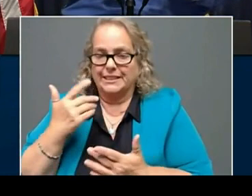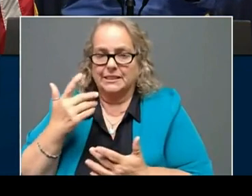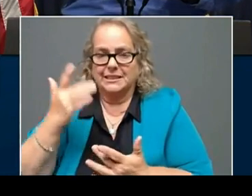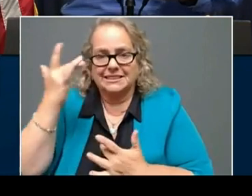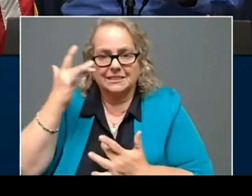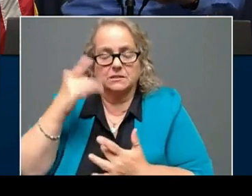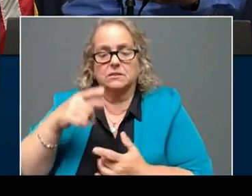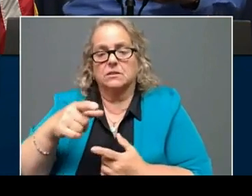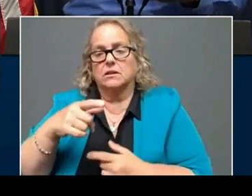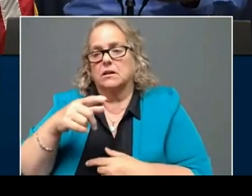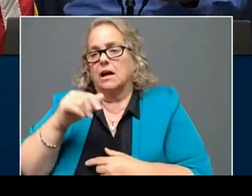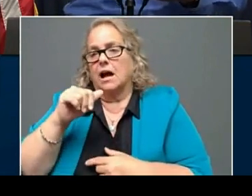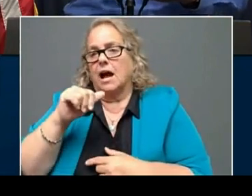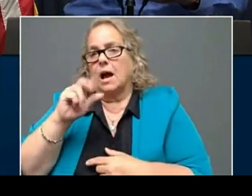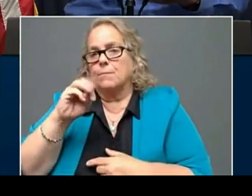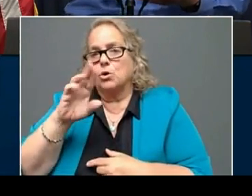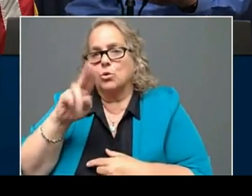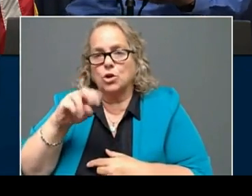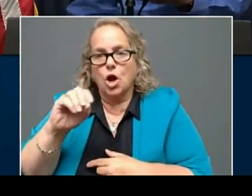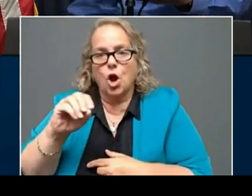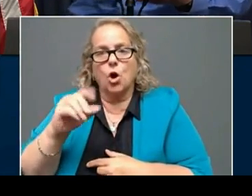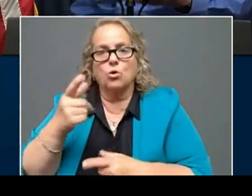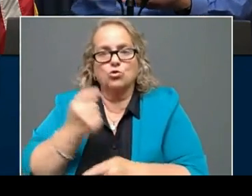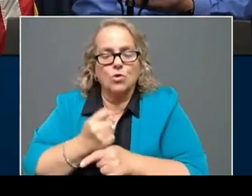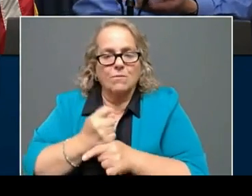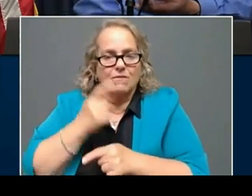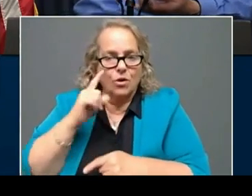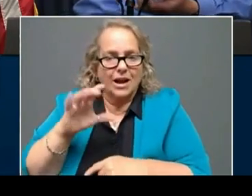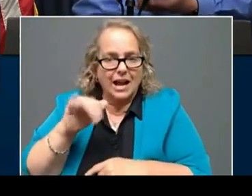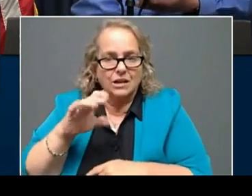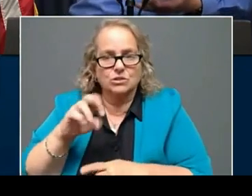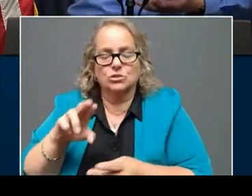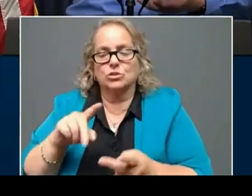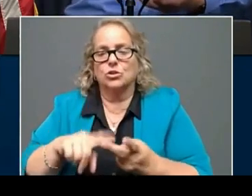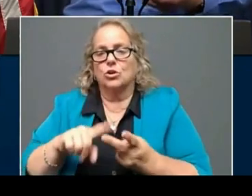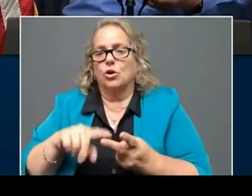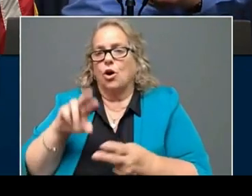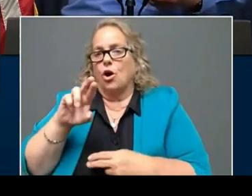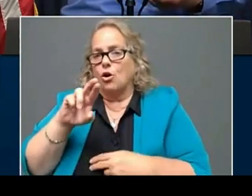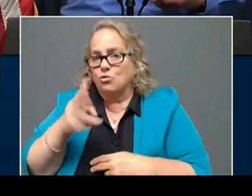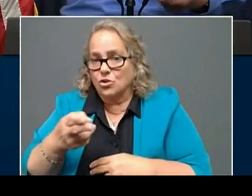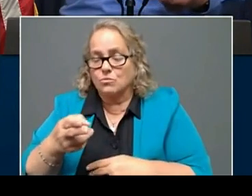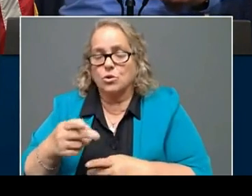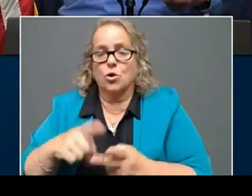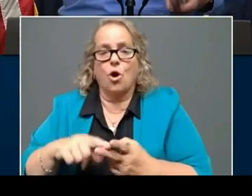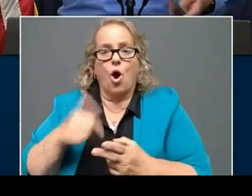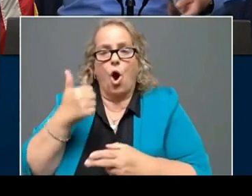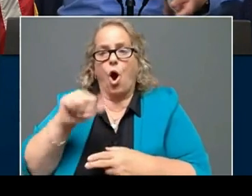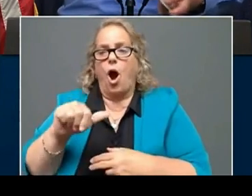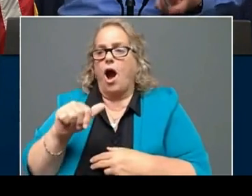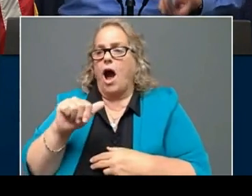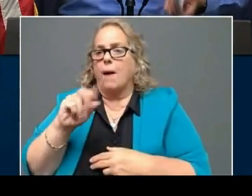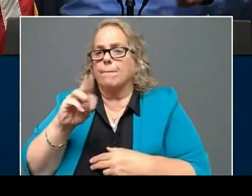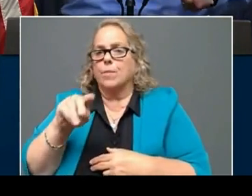treatments for cancer or rheumatoid logic conditions or the like even if you are vaccinated, you should probably wear a mask because your immune